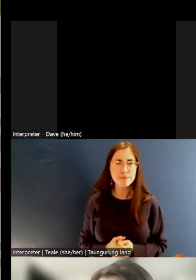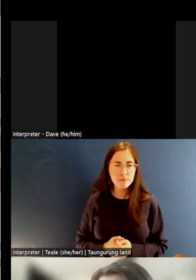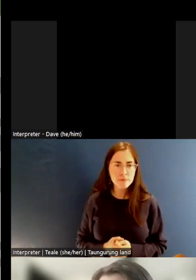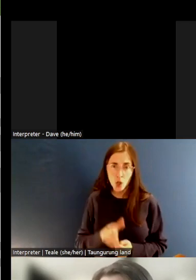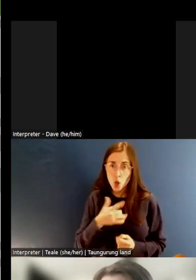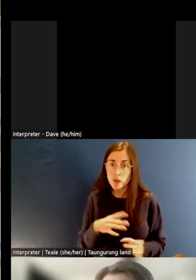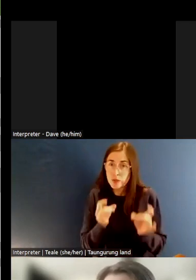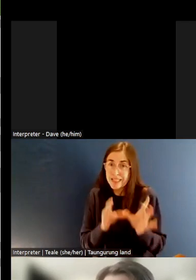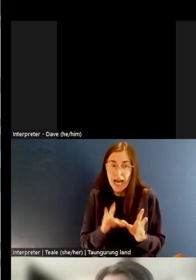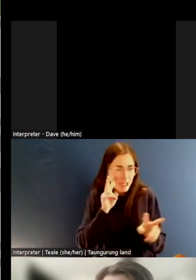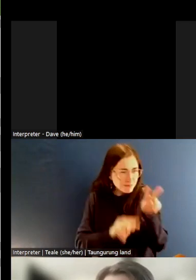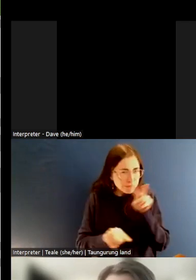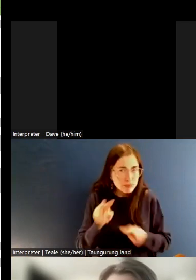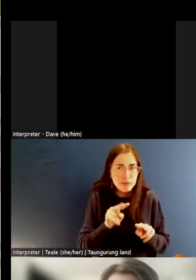that's usually the best place to start looking.